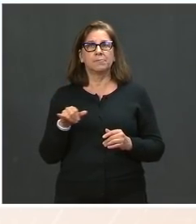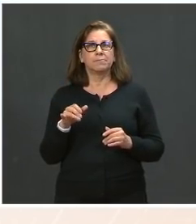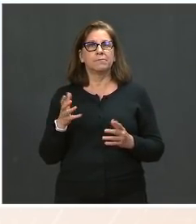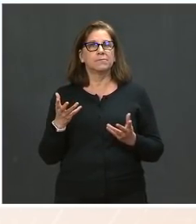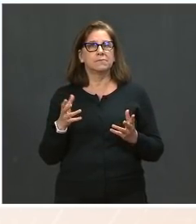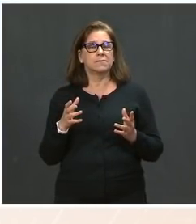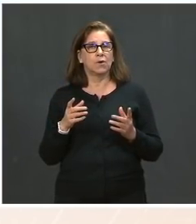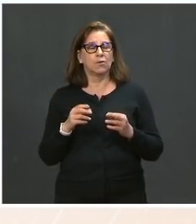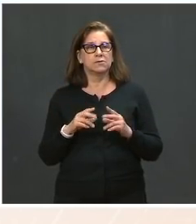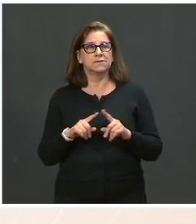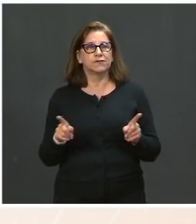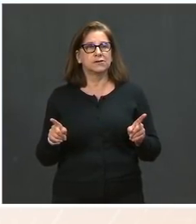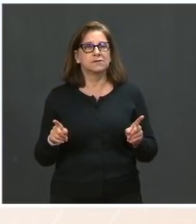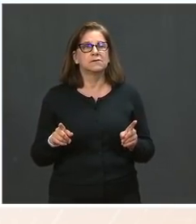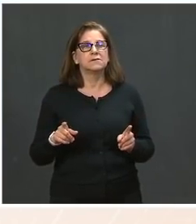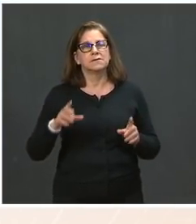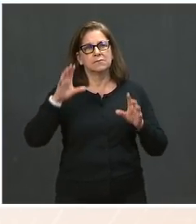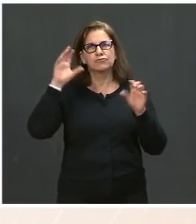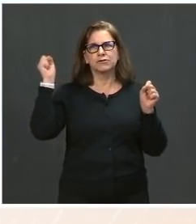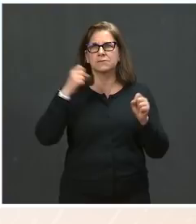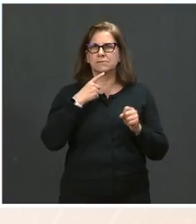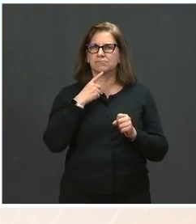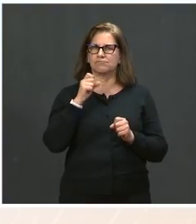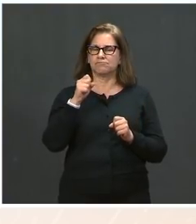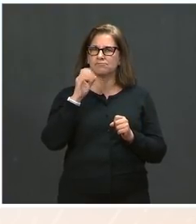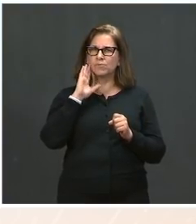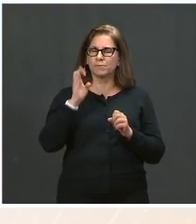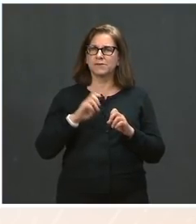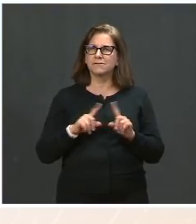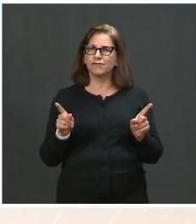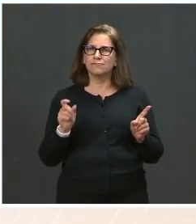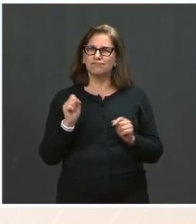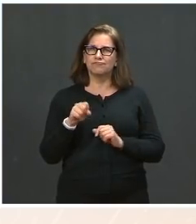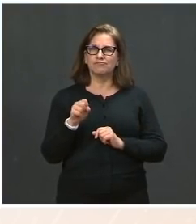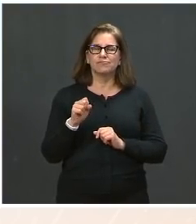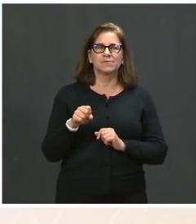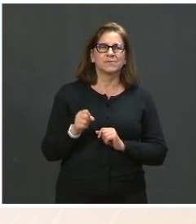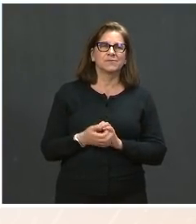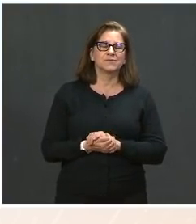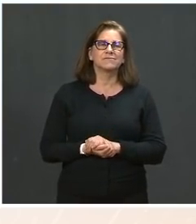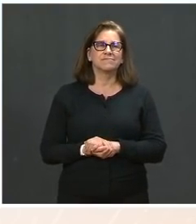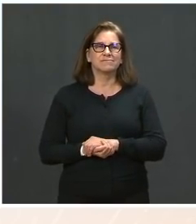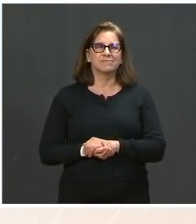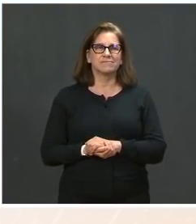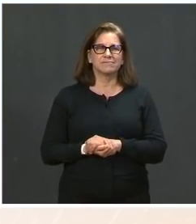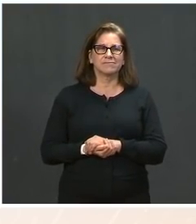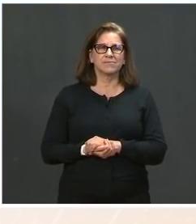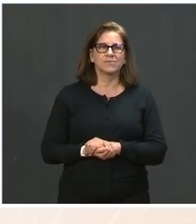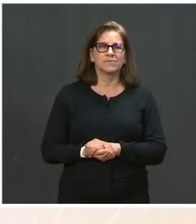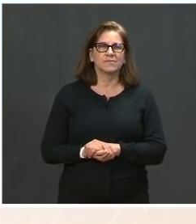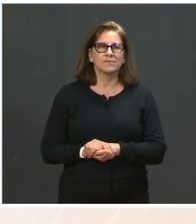And if the President was just defeated every time he was defeated on an objective or a goal,